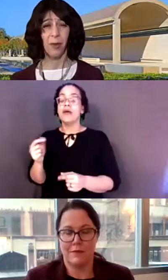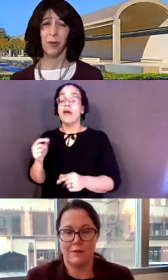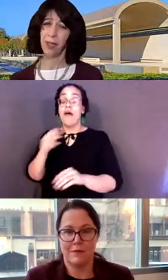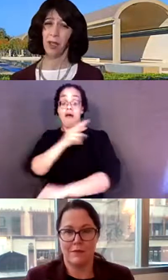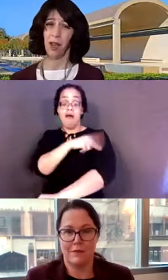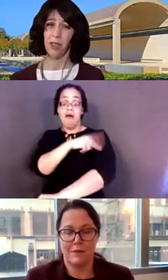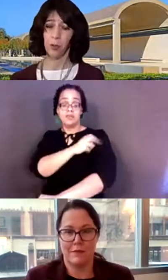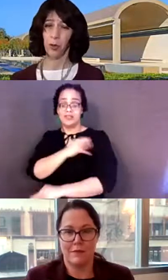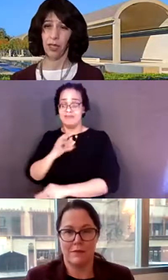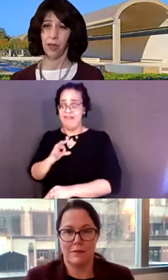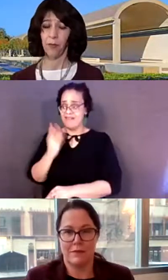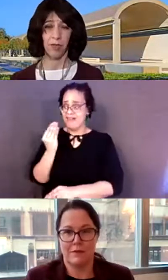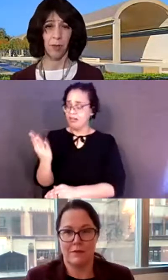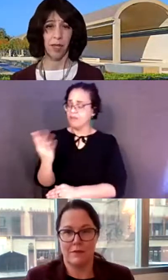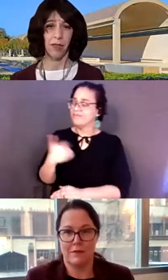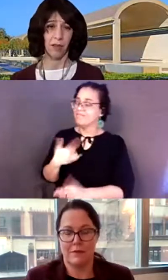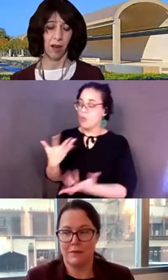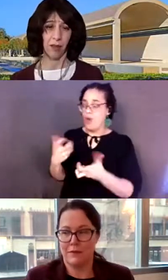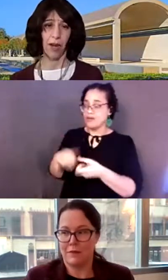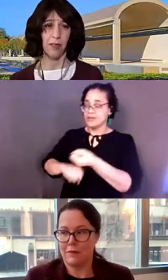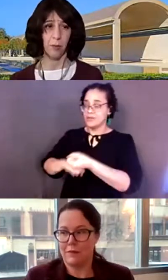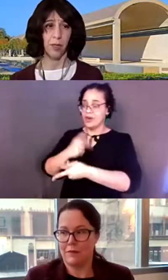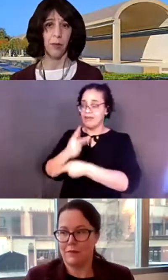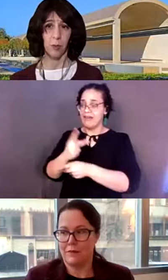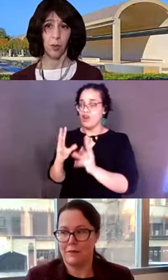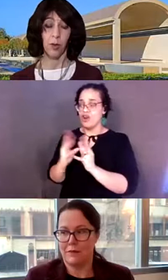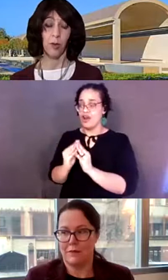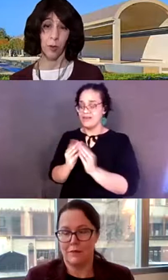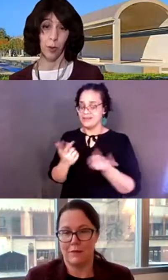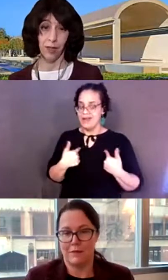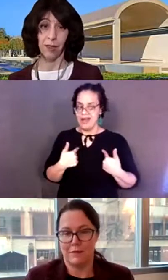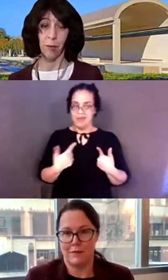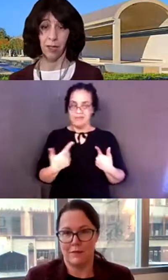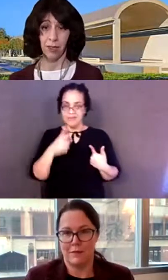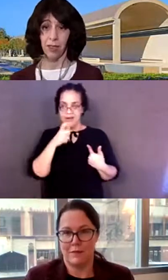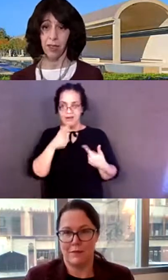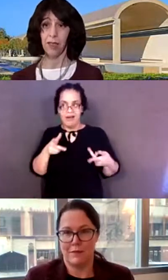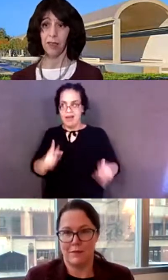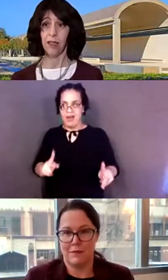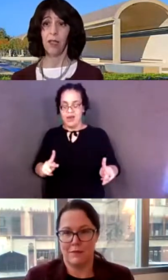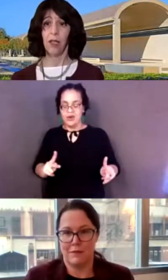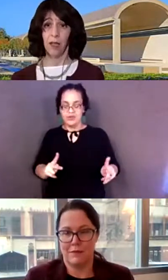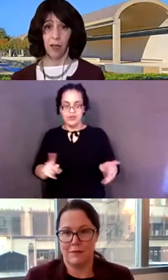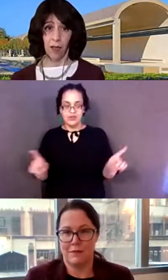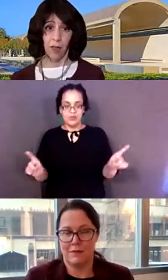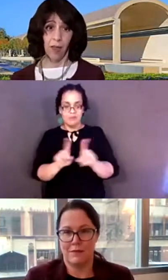really want to have a support care conference. I'm being denied the right to be with this person who's requested my